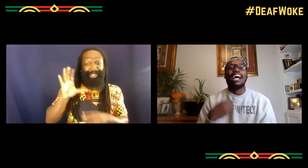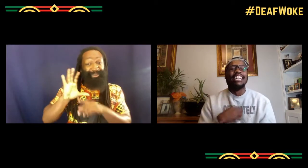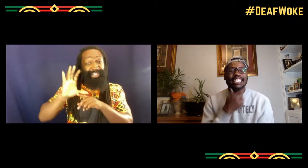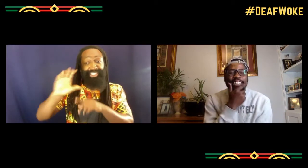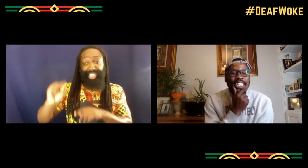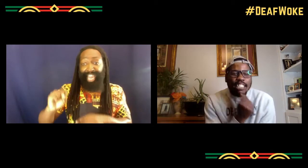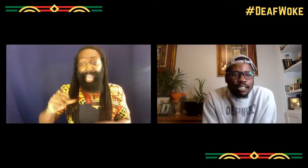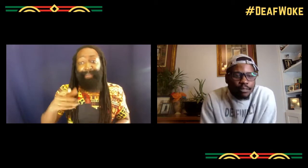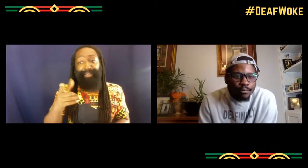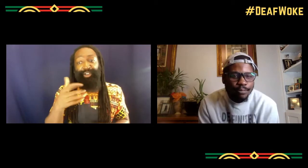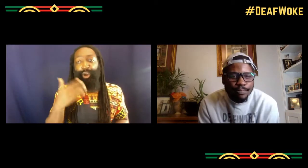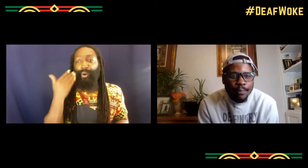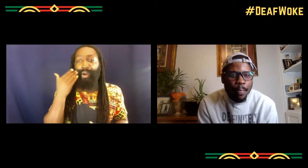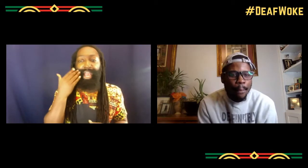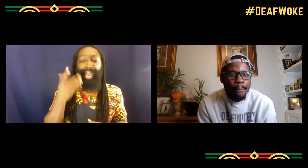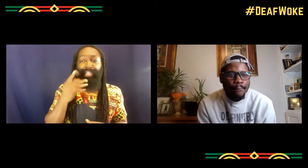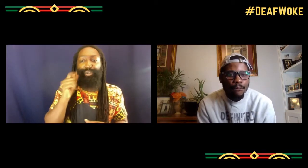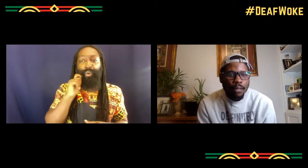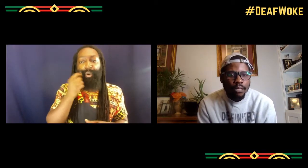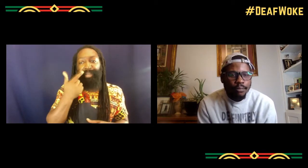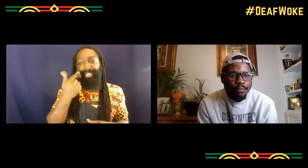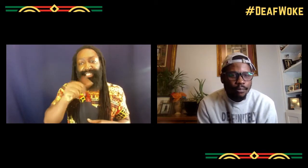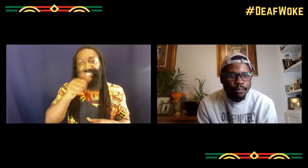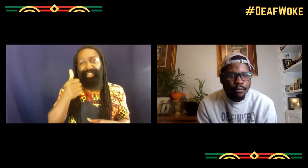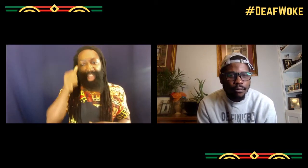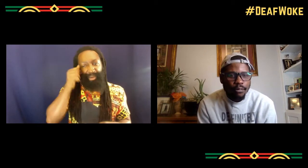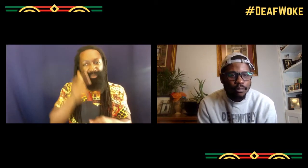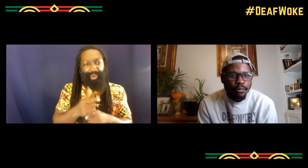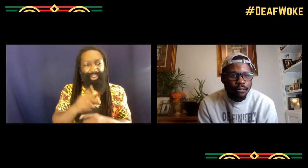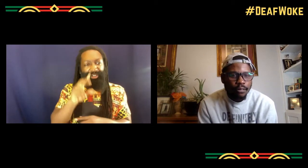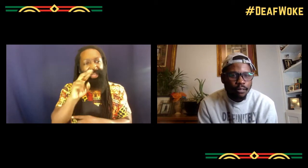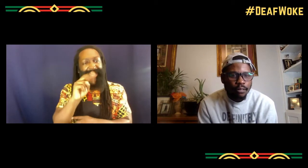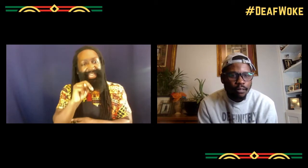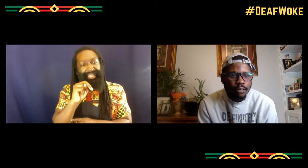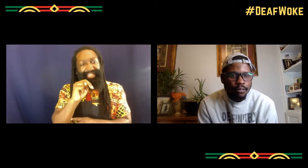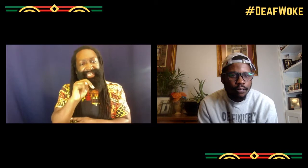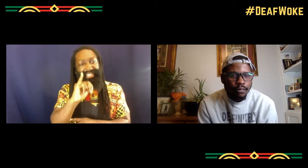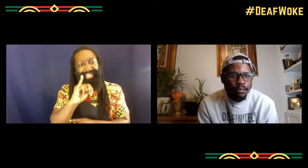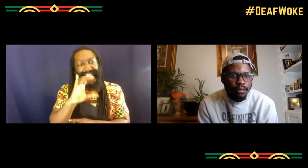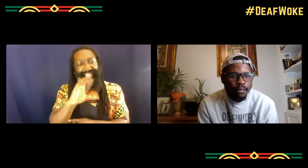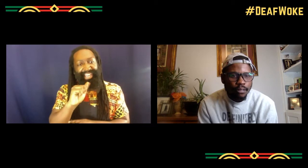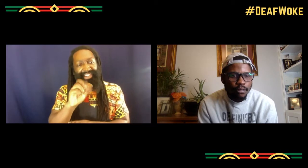I'm talking about Wawa, but that was like a jam, you know, it's cool because there's another brother.